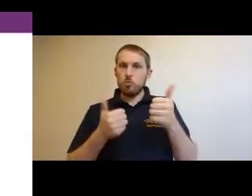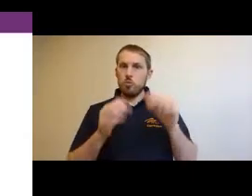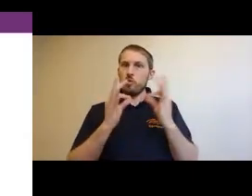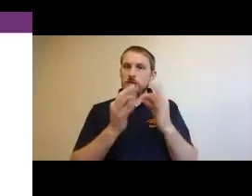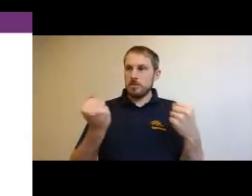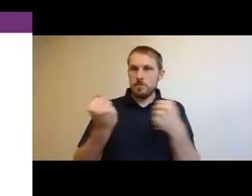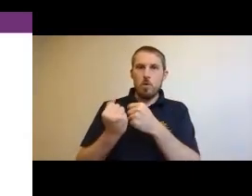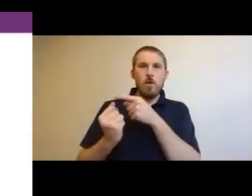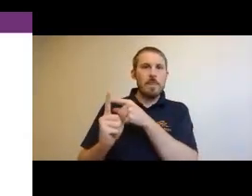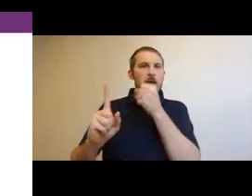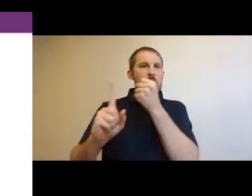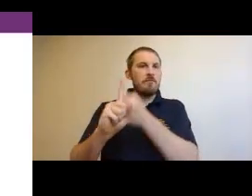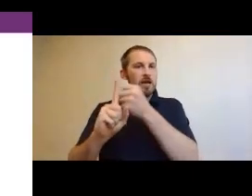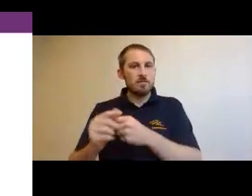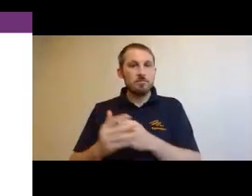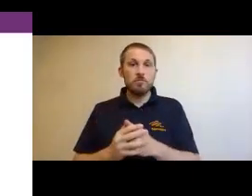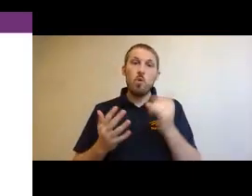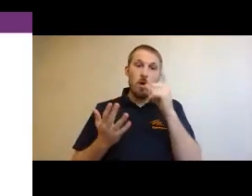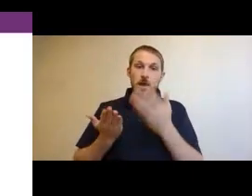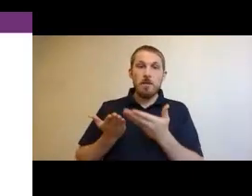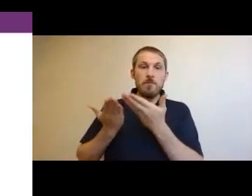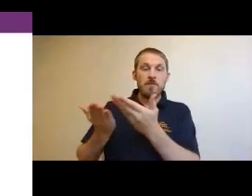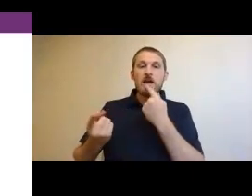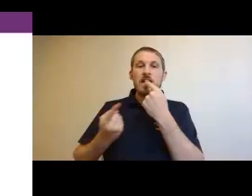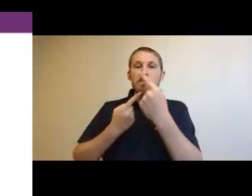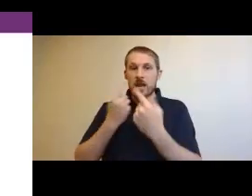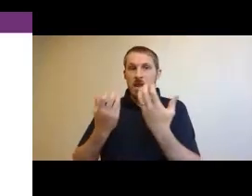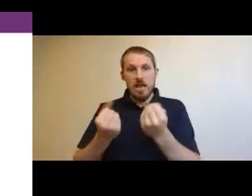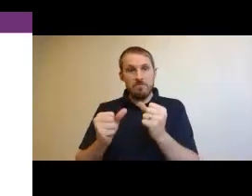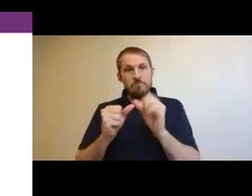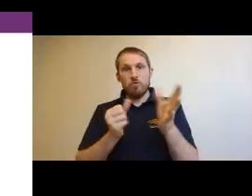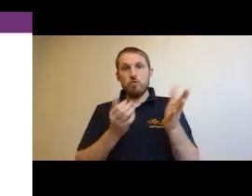or getting information about services or programs that could be useful for them.